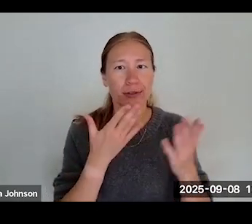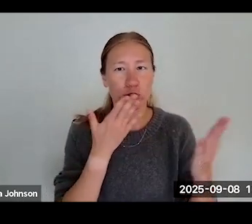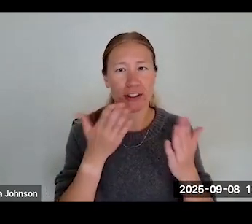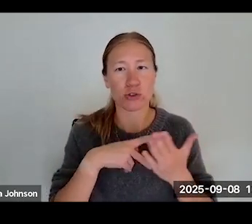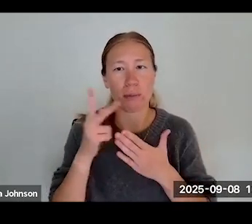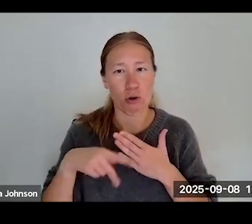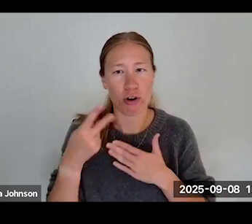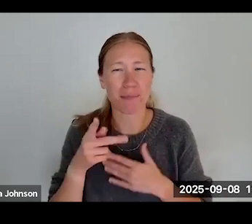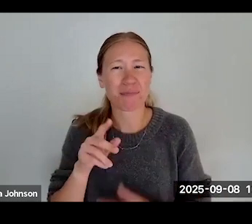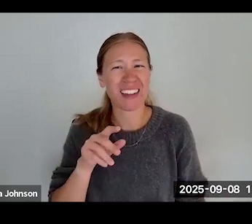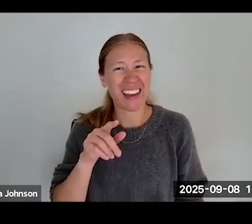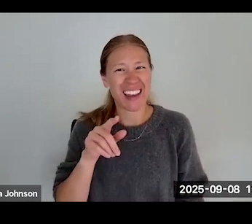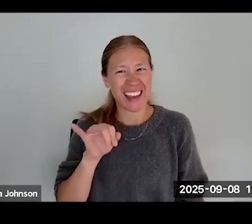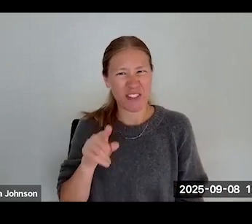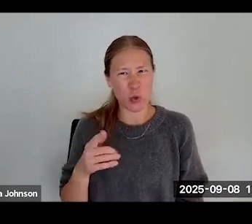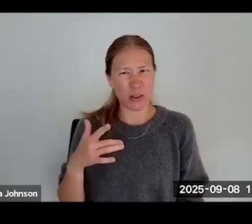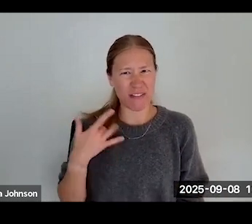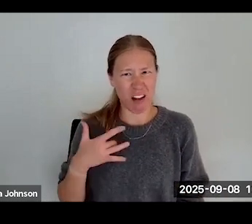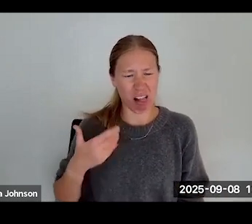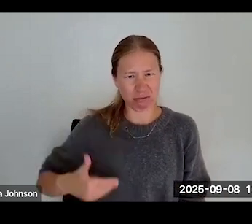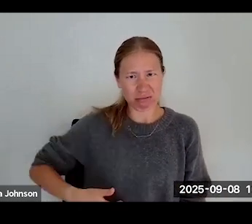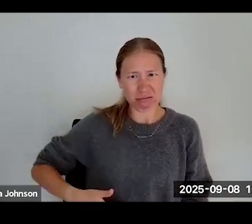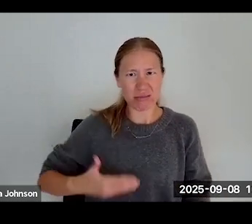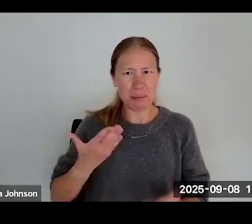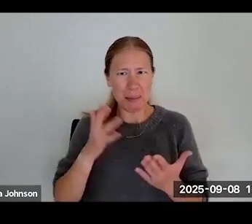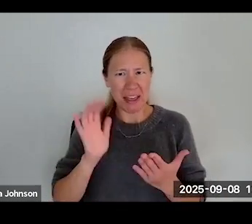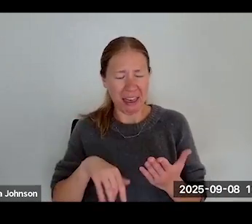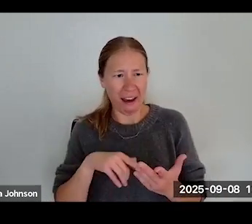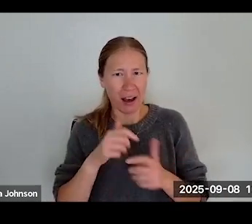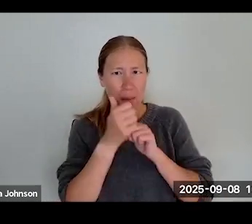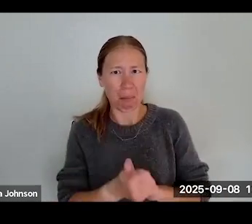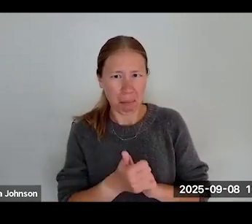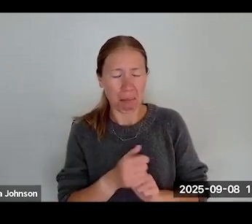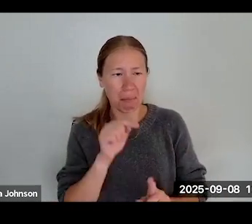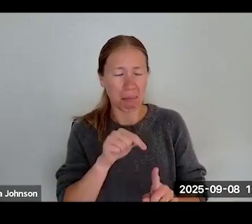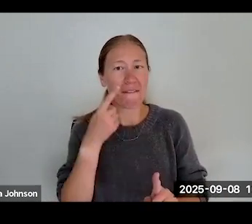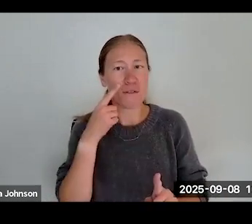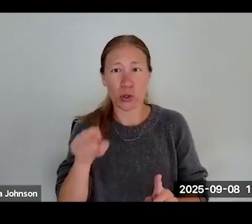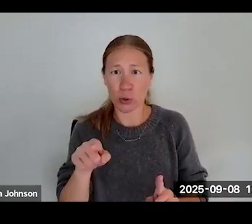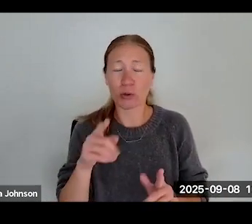If you ever think that you have a case for using the fundamental alteration exception, you should reach out to DEO.